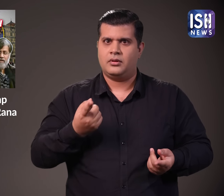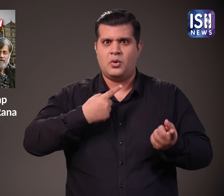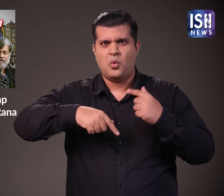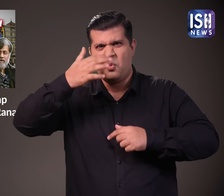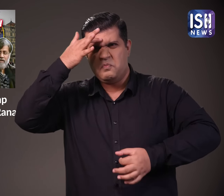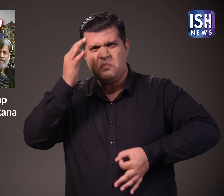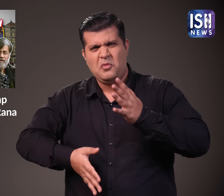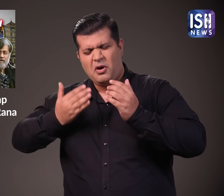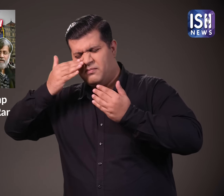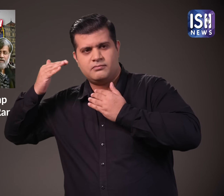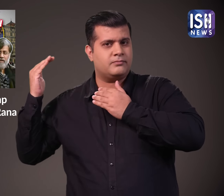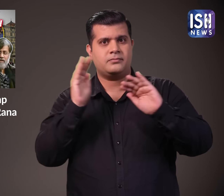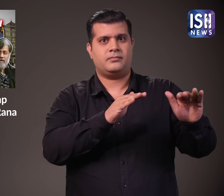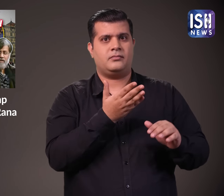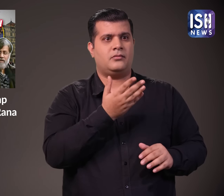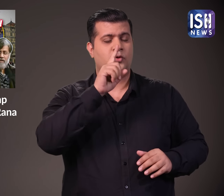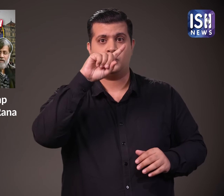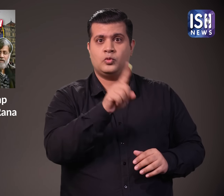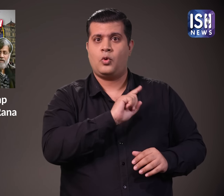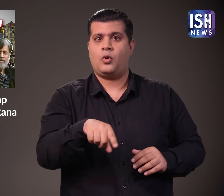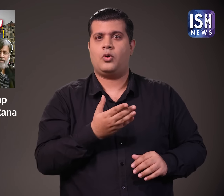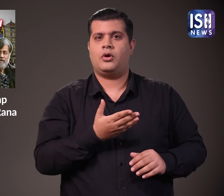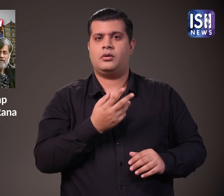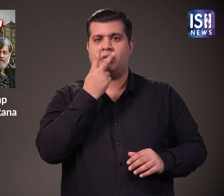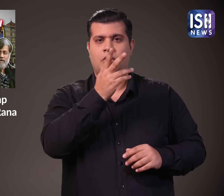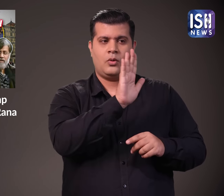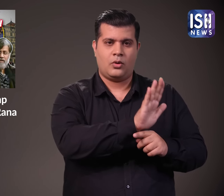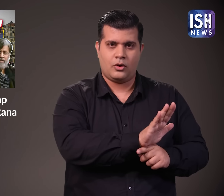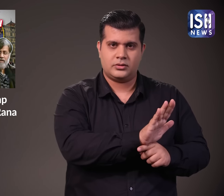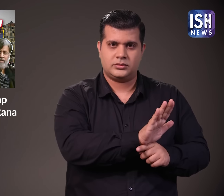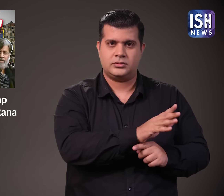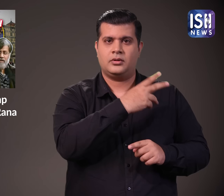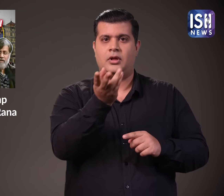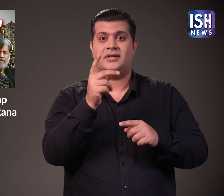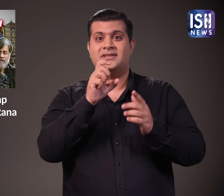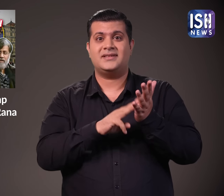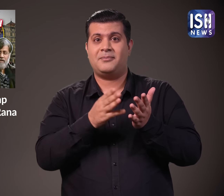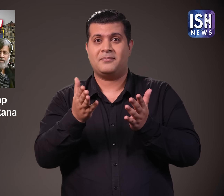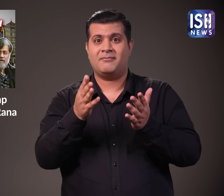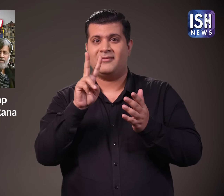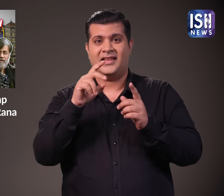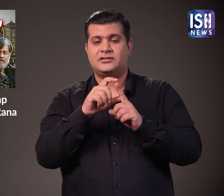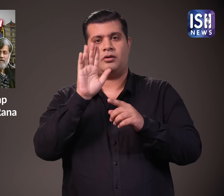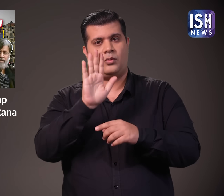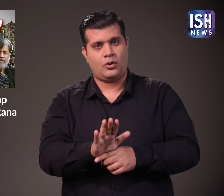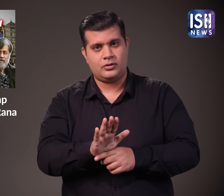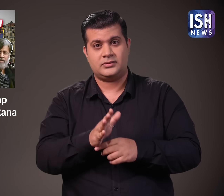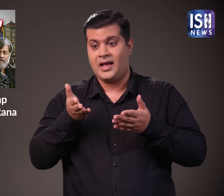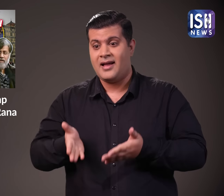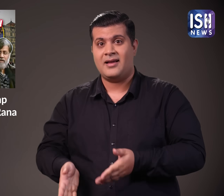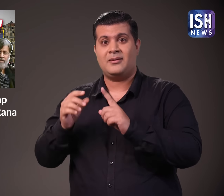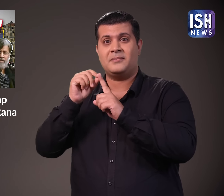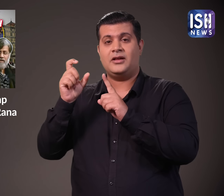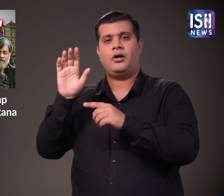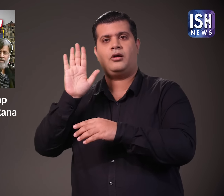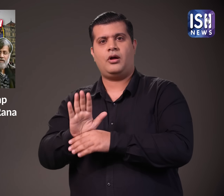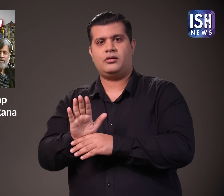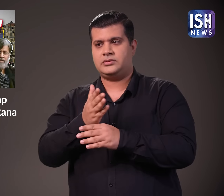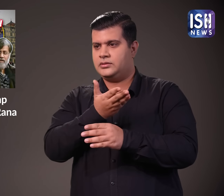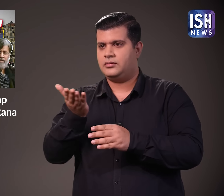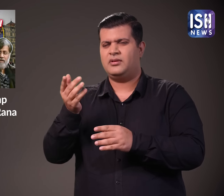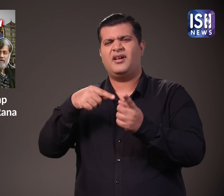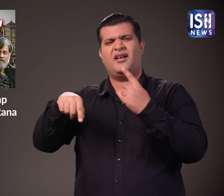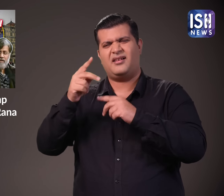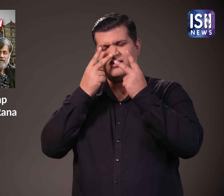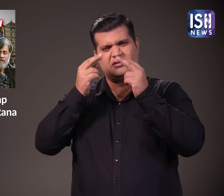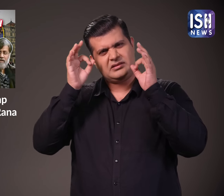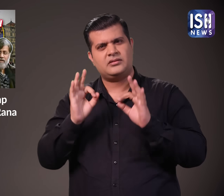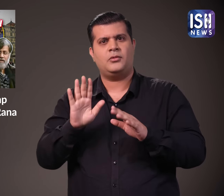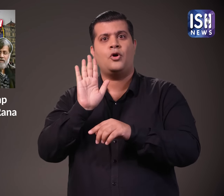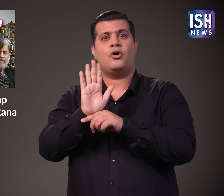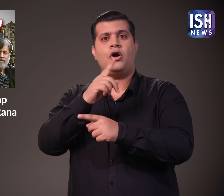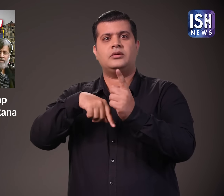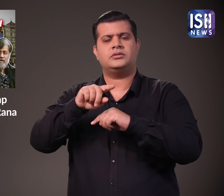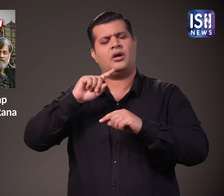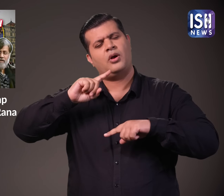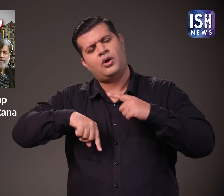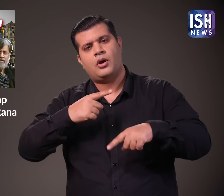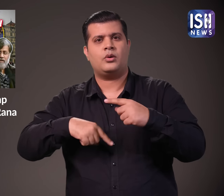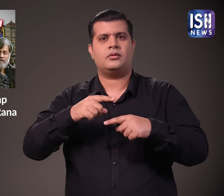This sparked massive outrage and Congress faced heavy criticism due to the actions of CM and Deputy CM.